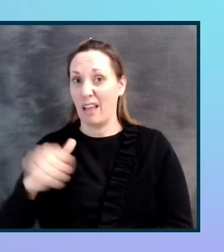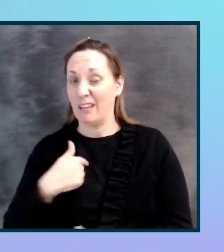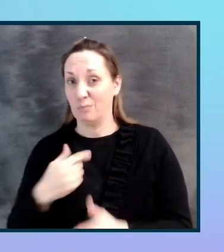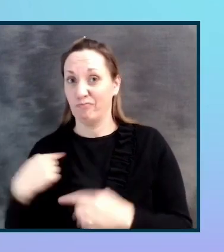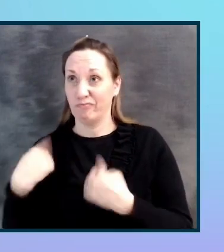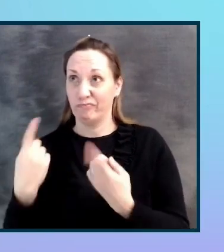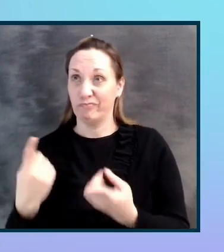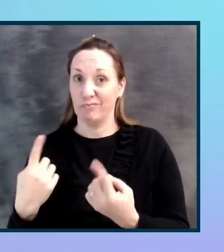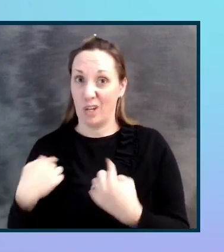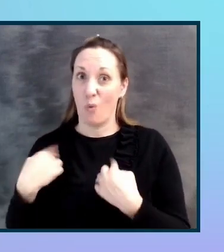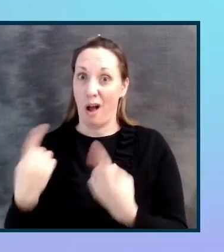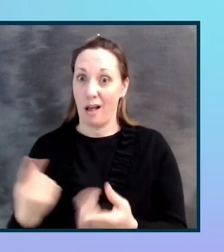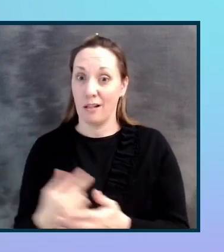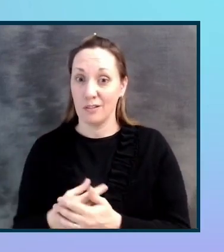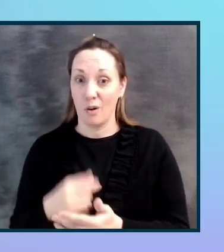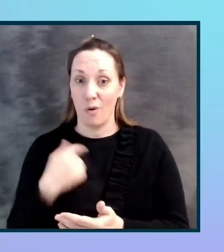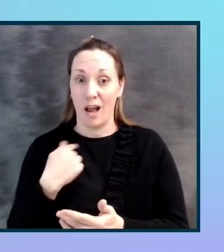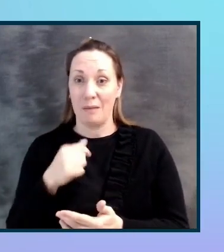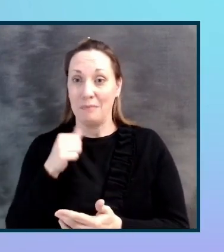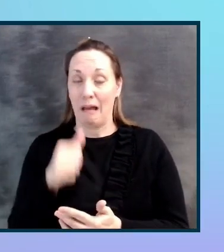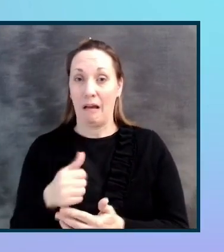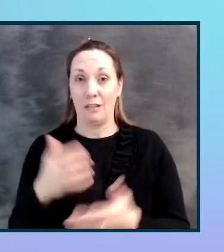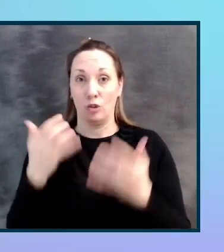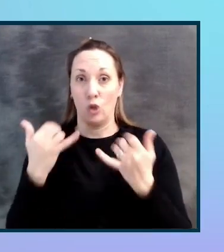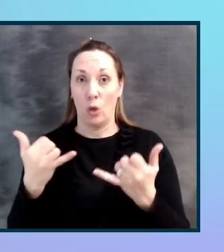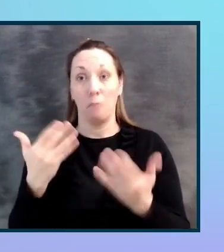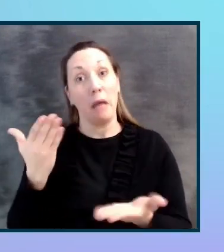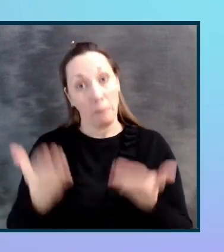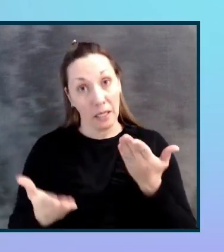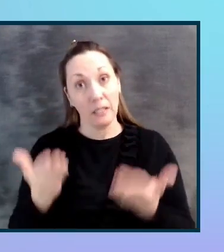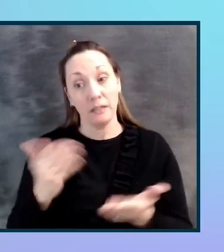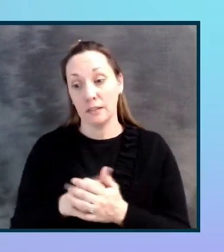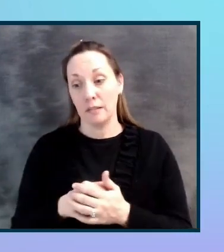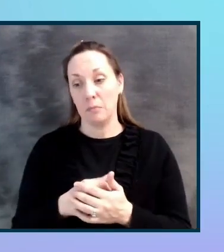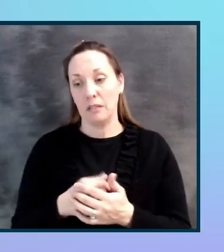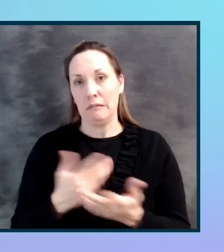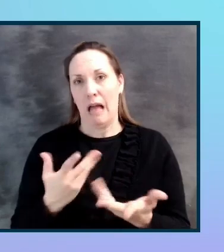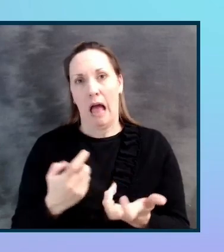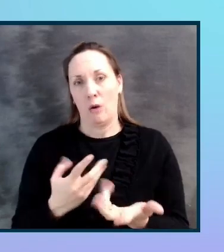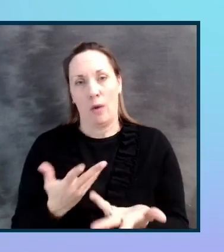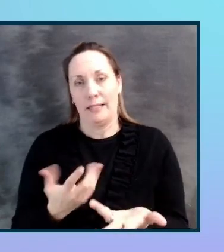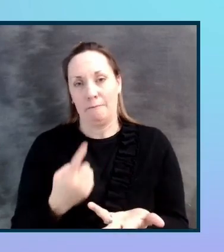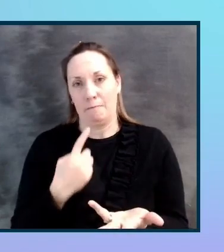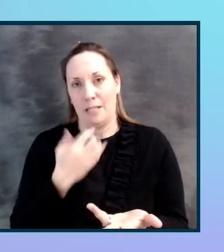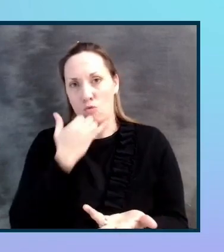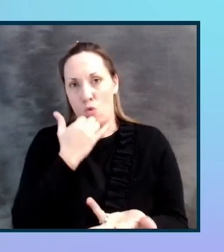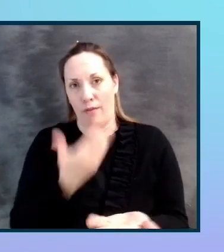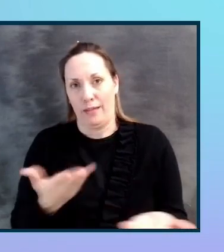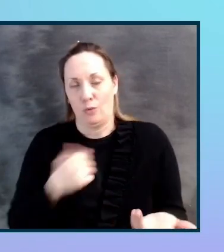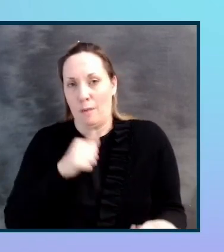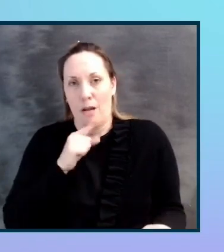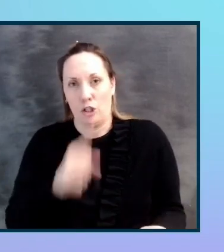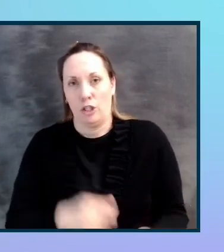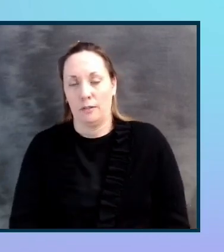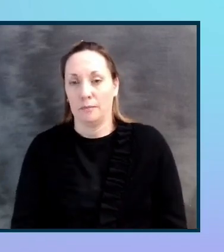so I'm not as up to date on it. It may, but I don't wanna speak on that so I'm not sure. Okay.